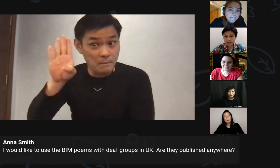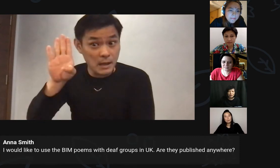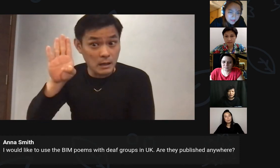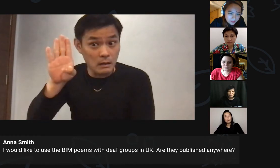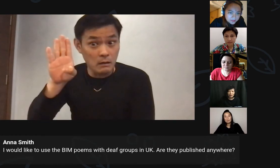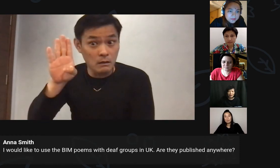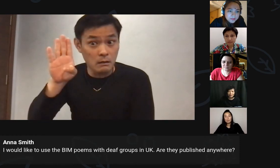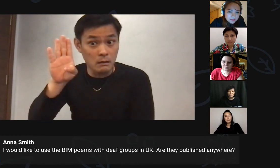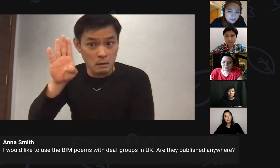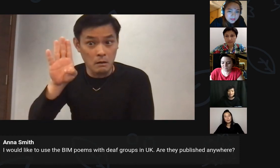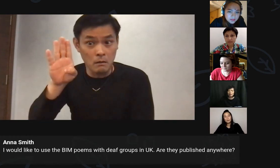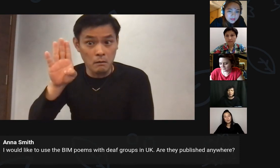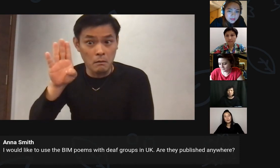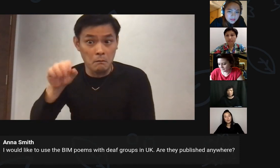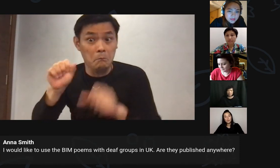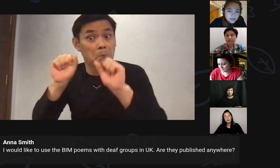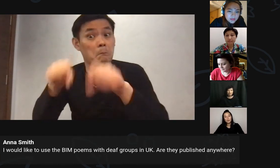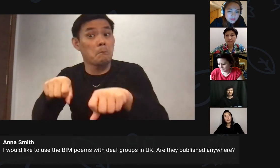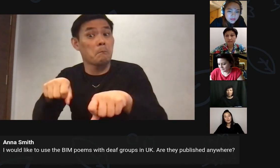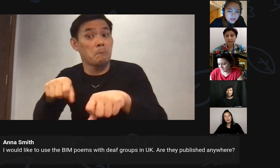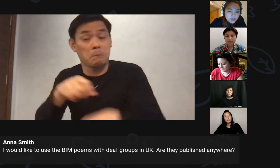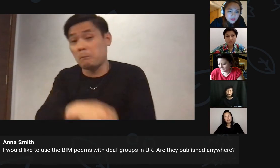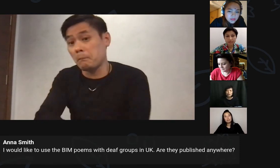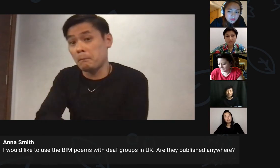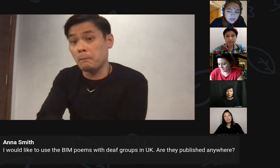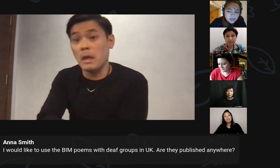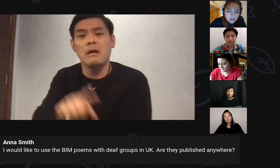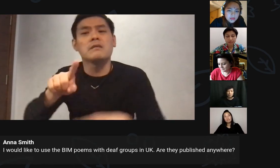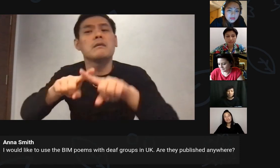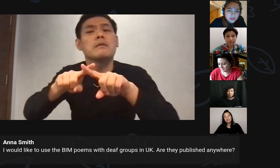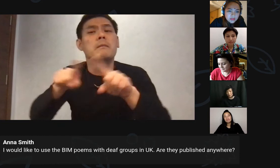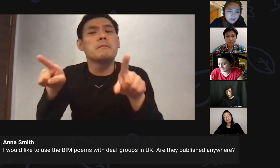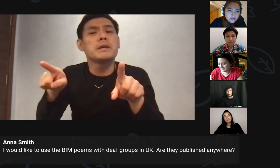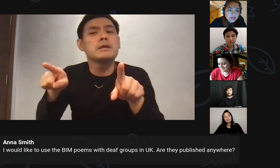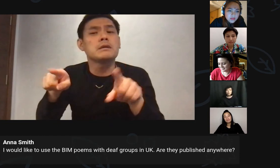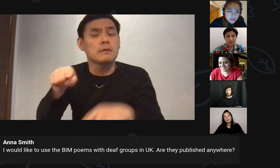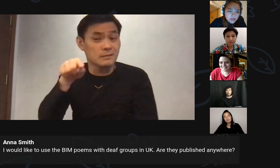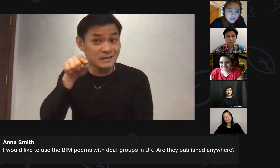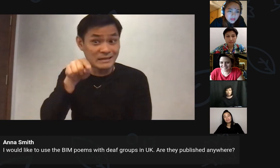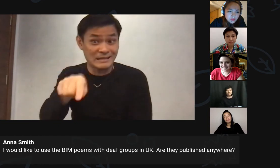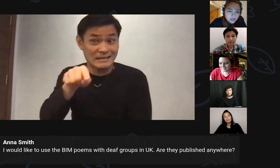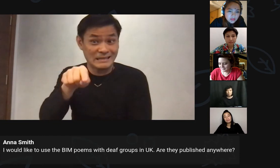and then we say, translated by Sheena Baharudin. Yeah, it’s possible.